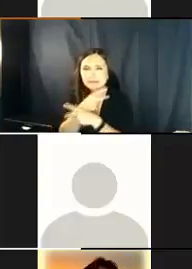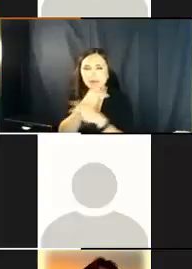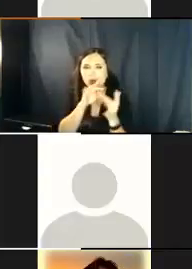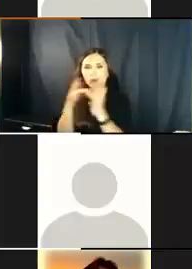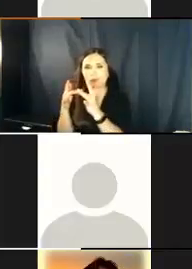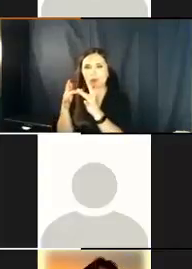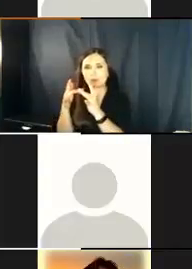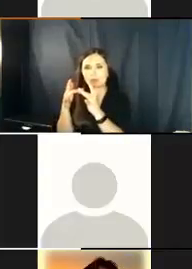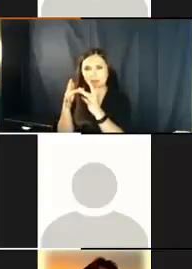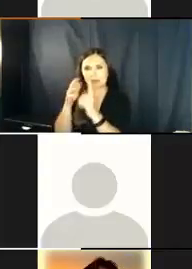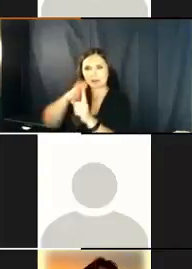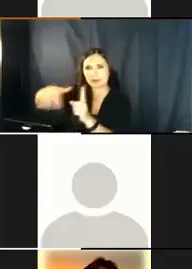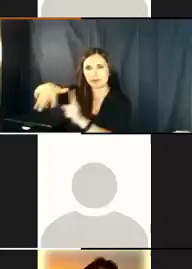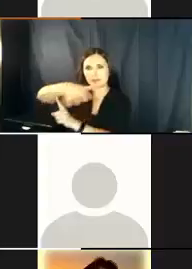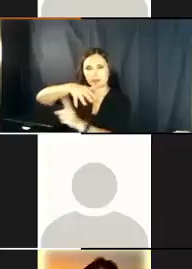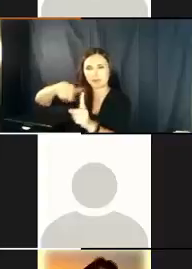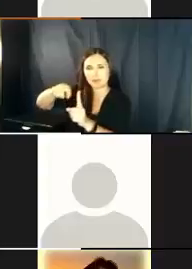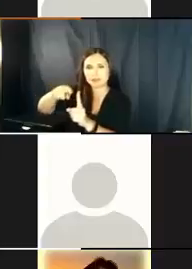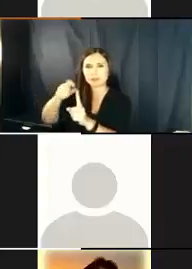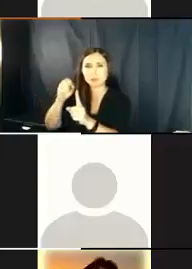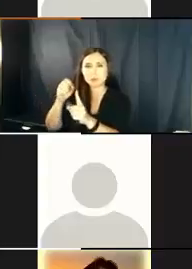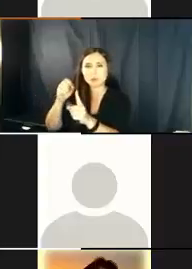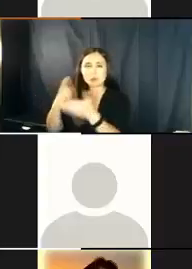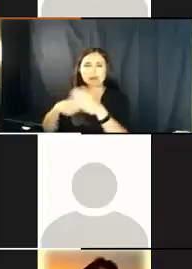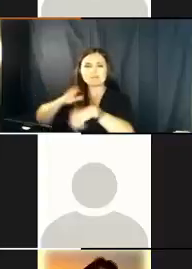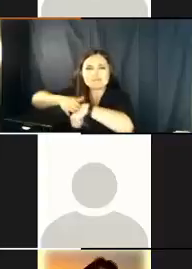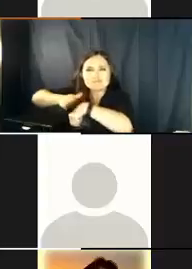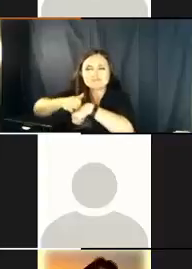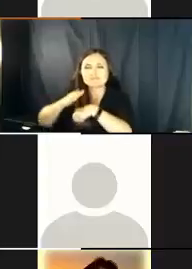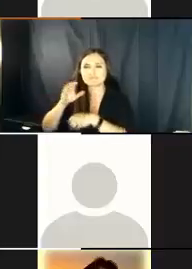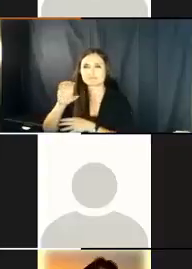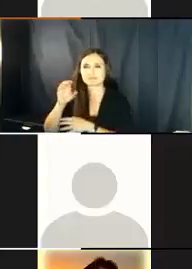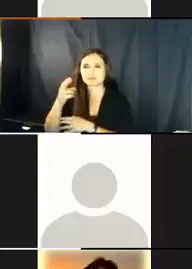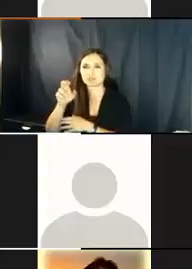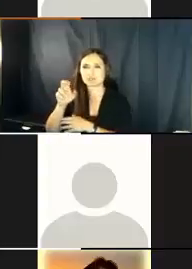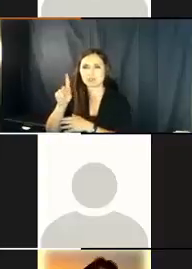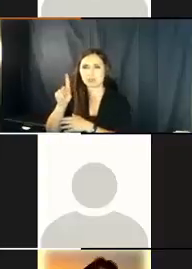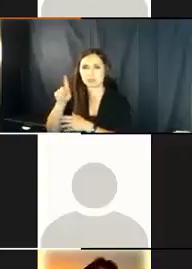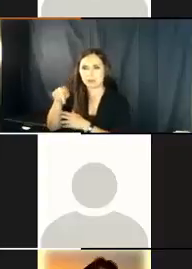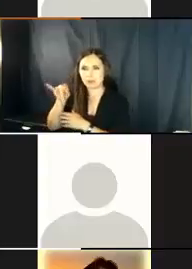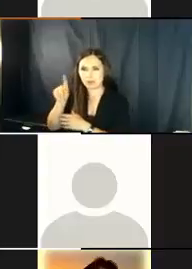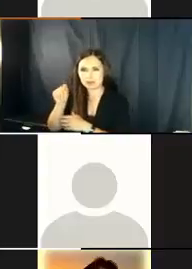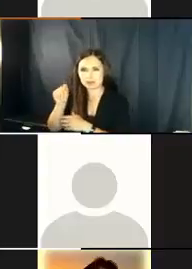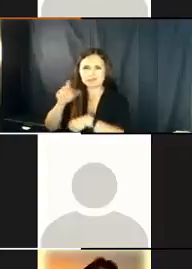can we put in to catch students earlier and make sure that they're that they're not needing